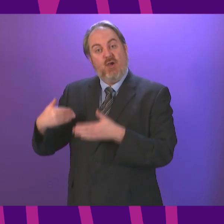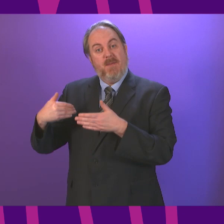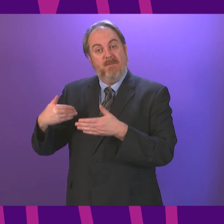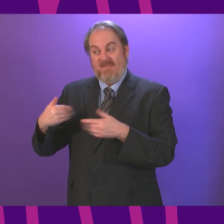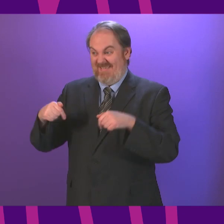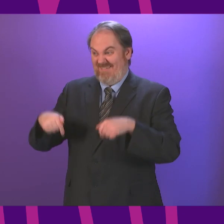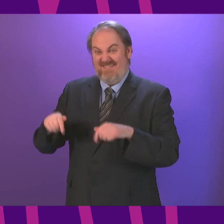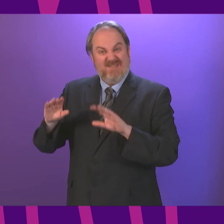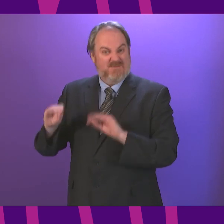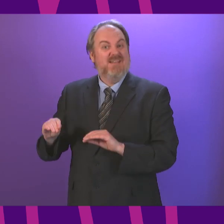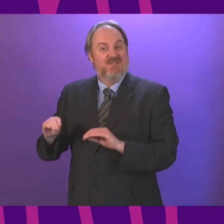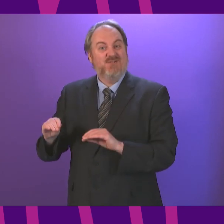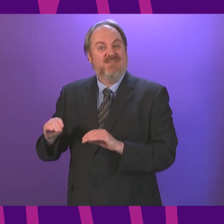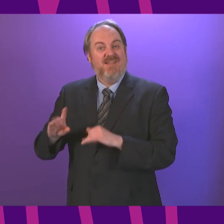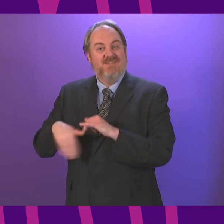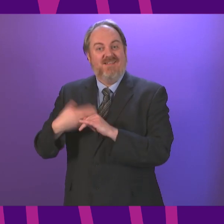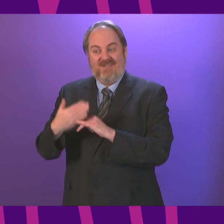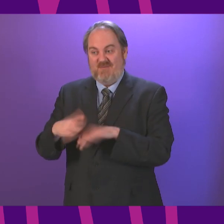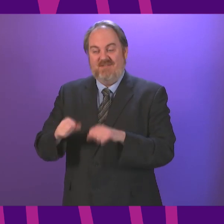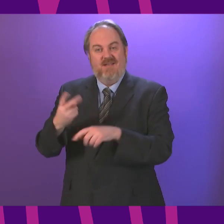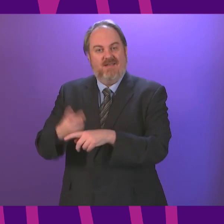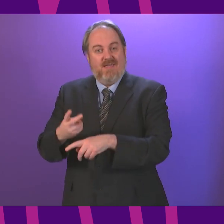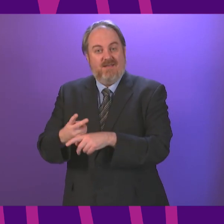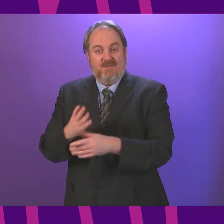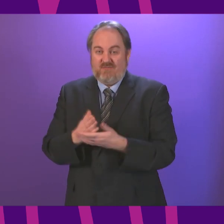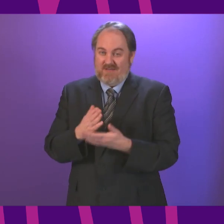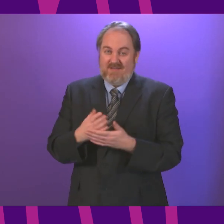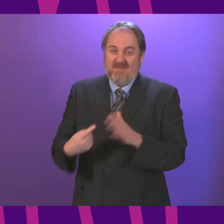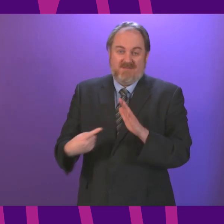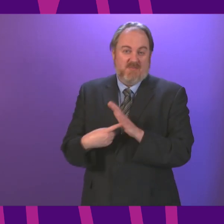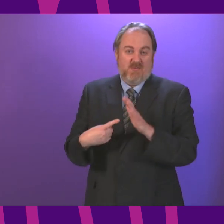but it is worth reminding the First Minister of some key figures that she cannot blame on Covid.